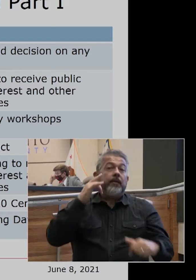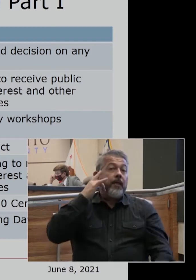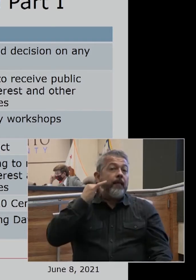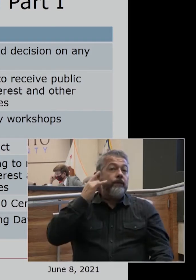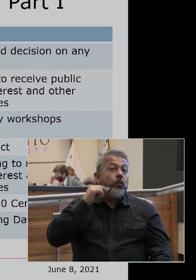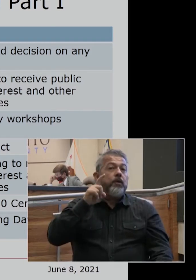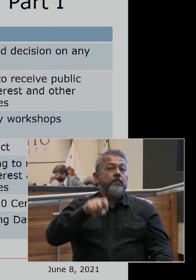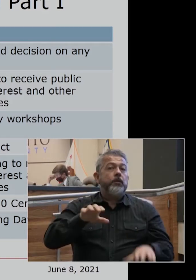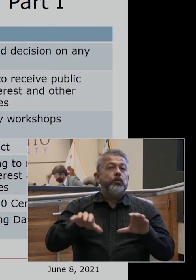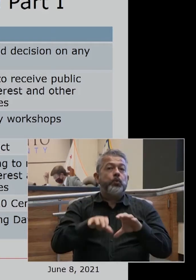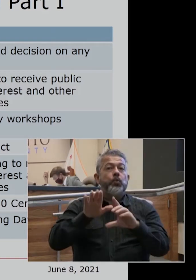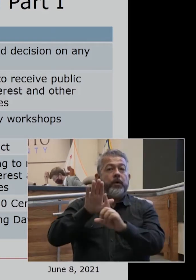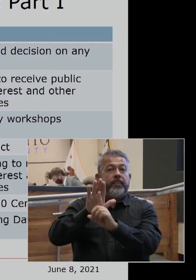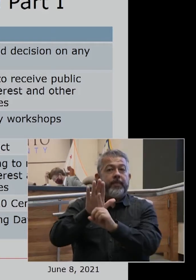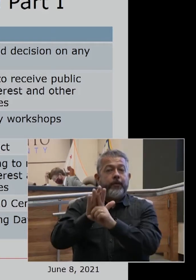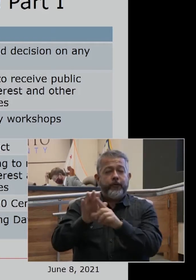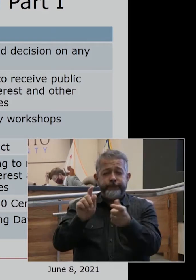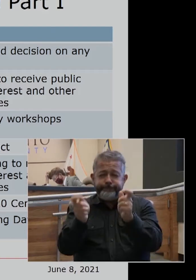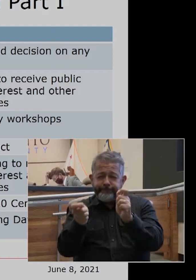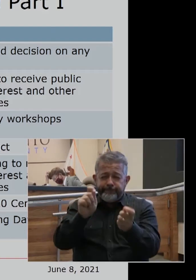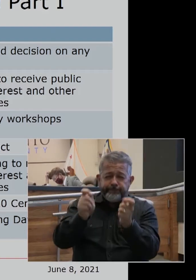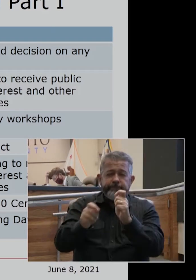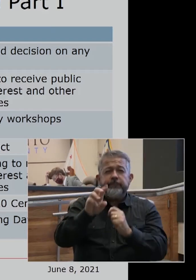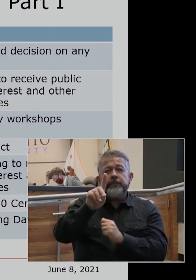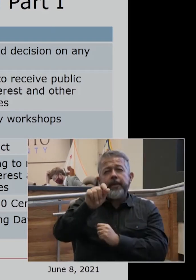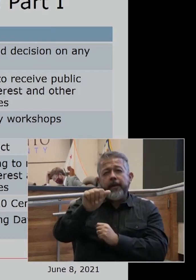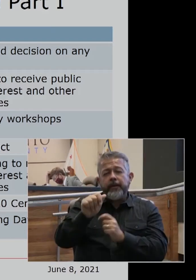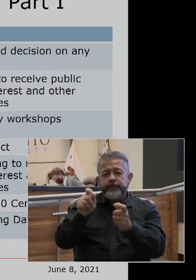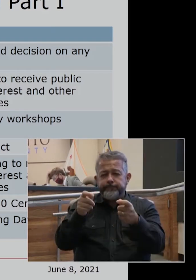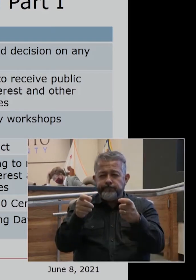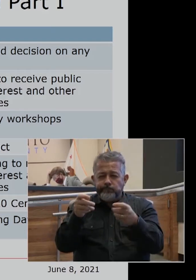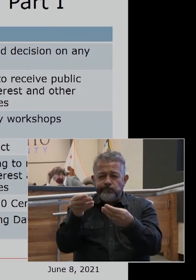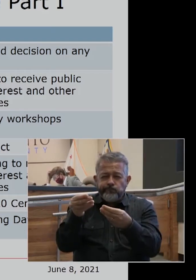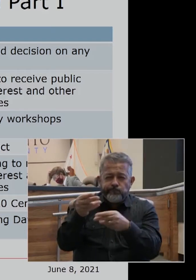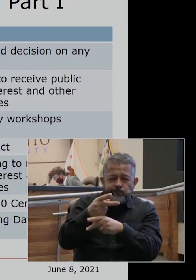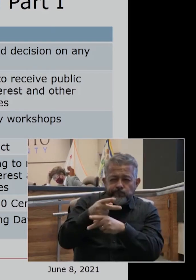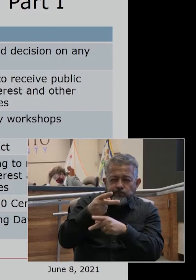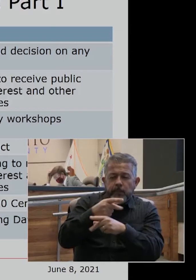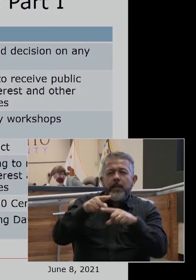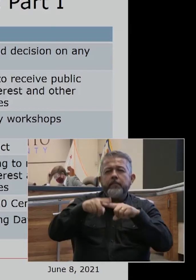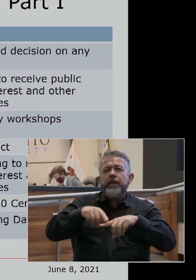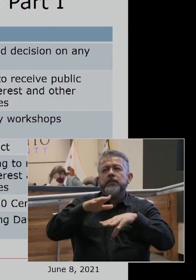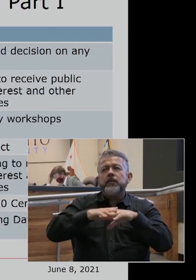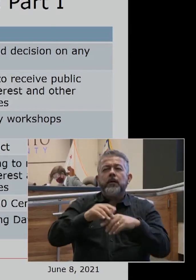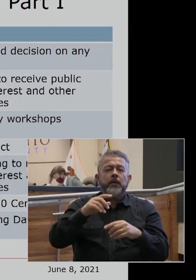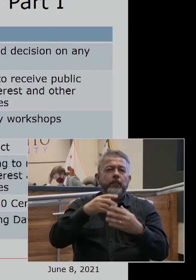SO WE HAVE THAT IN STONE. AND CALIFORNIA HAS TO DO AND CALIFORNIA HAS TO DO MASSAGING OF THE DATA BASED ON